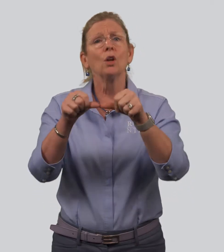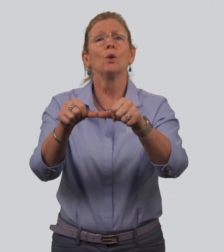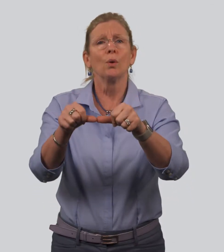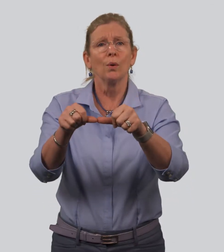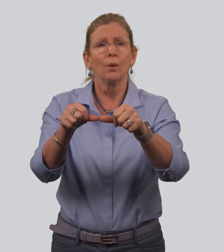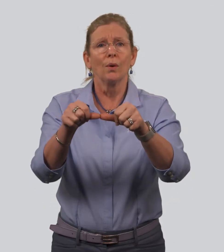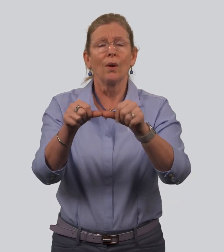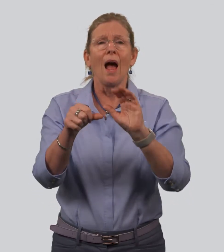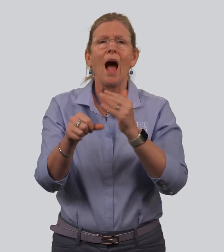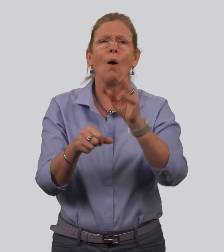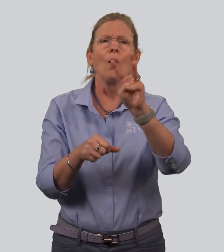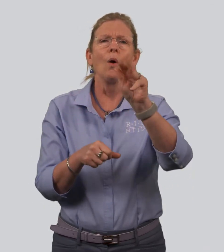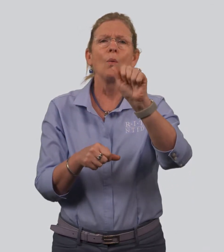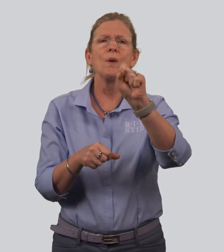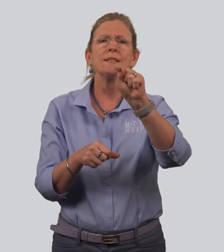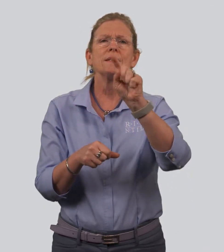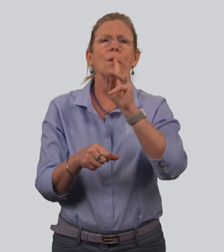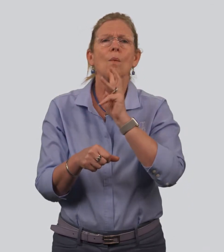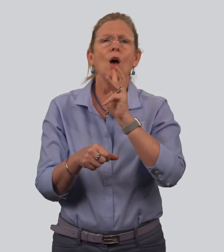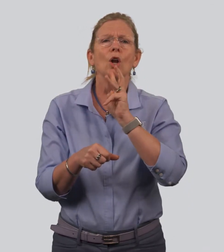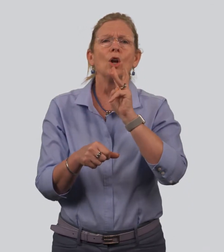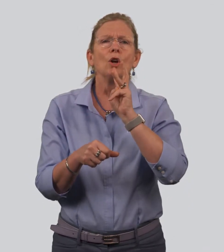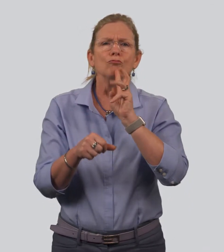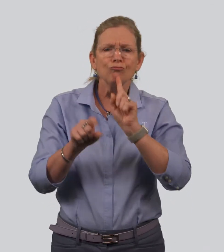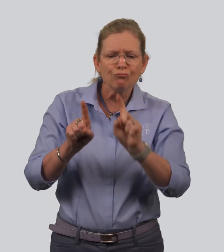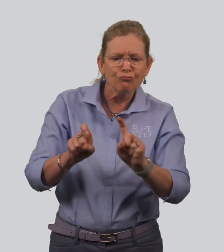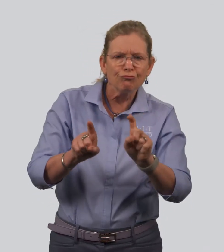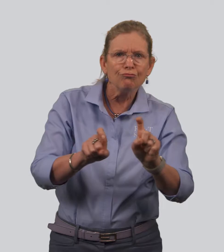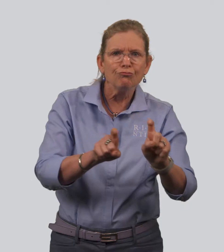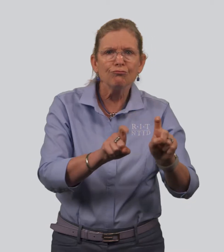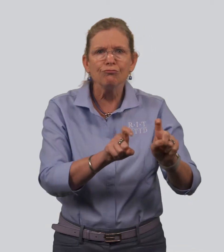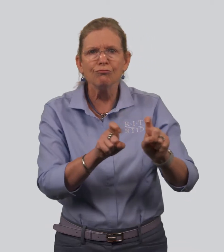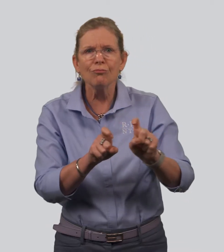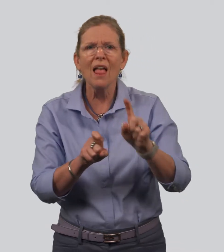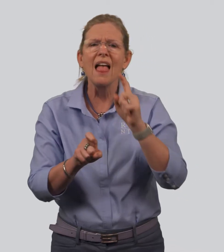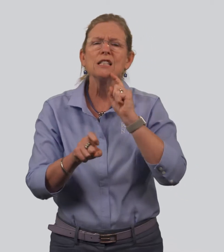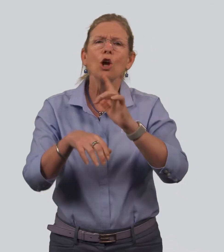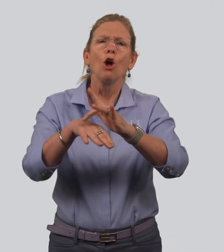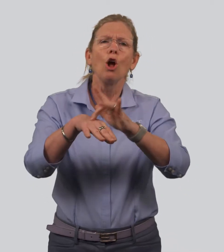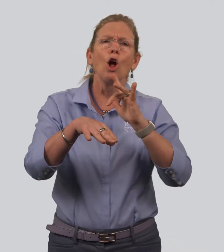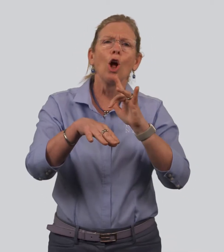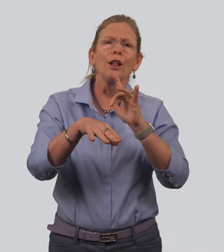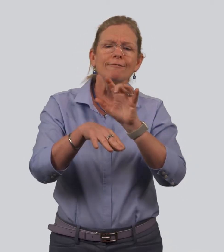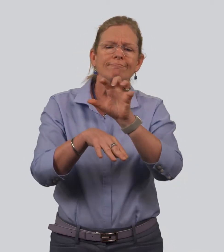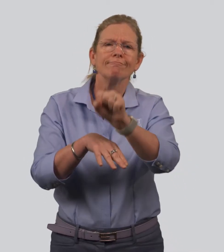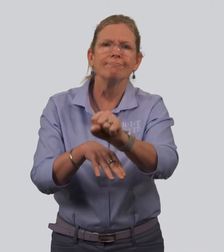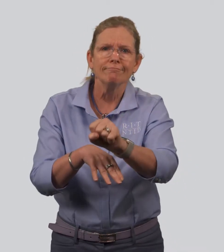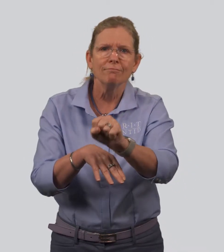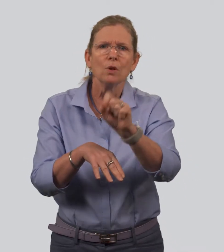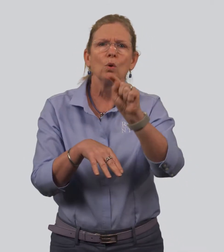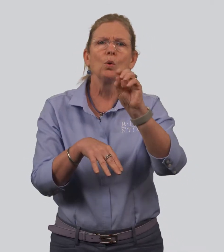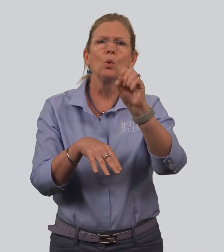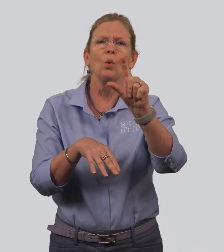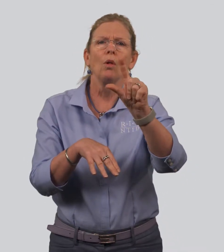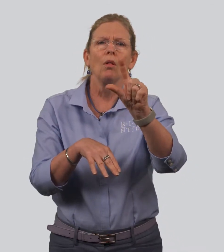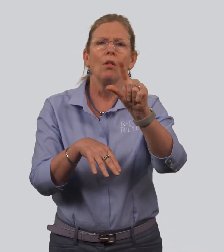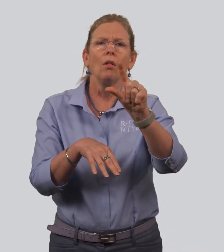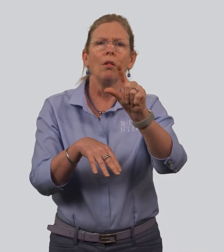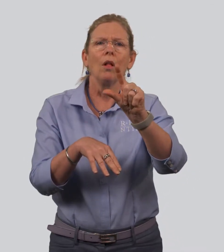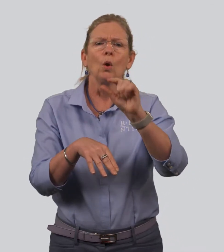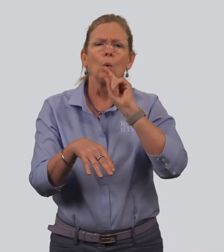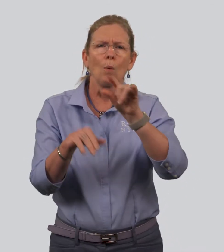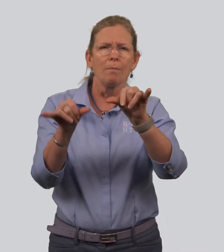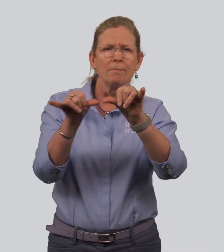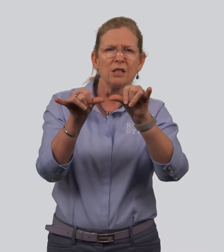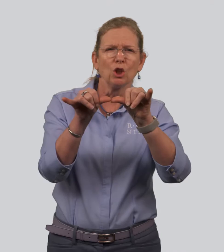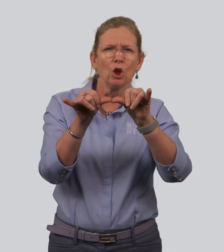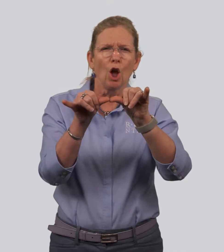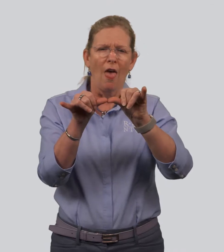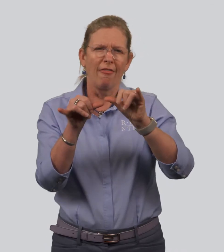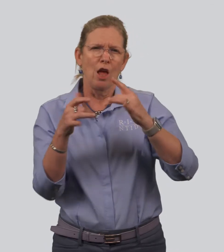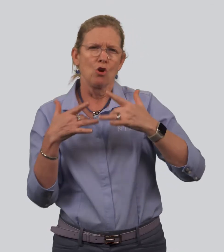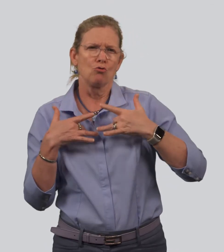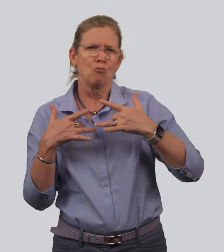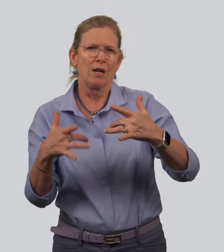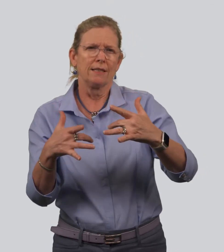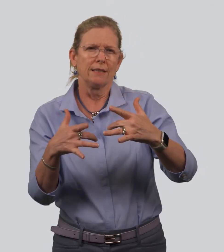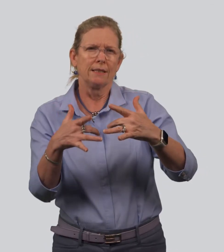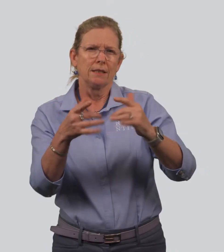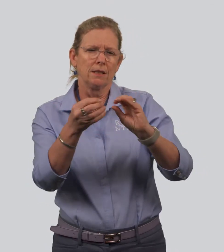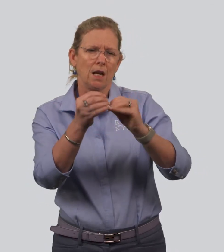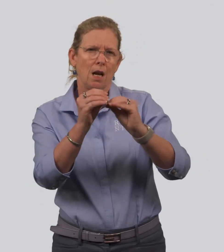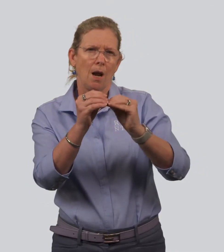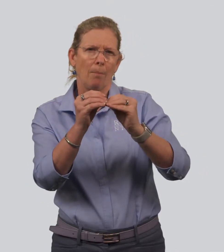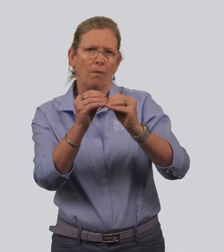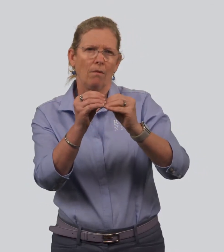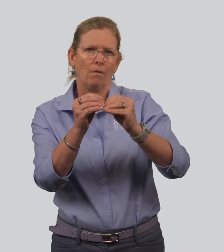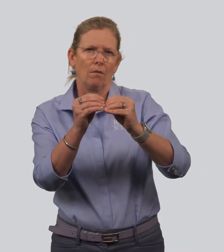We will continue our wastewater surveillance as an early detection tool and measure of trends,